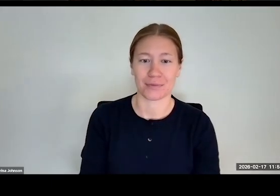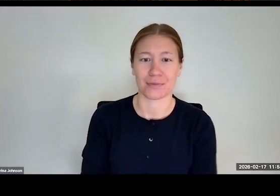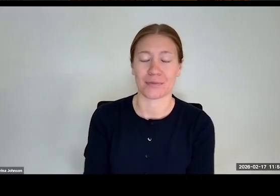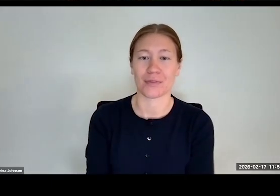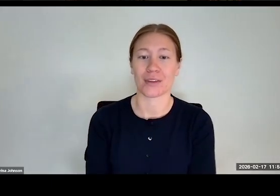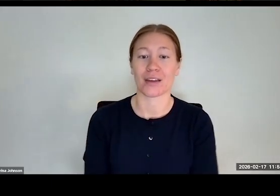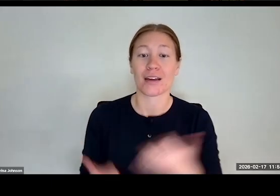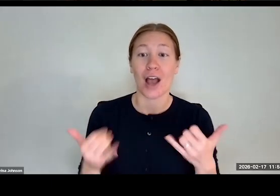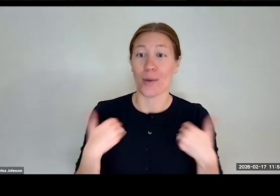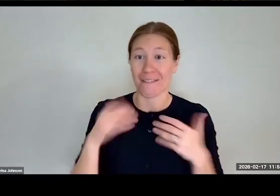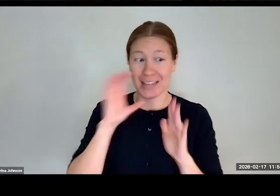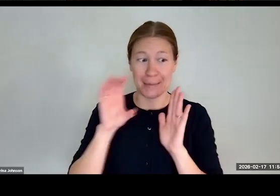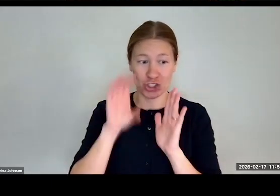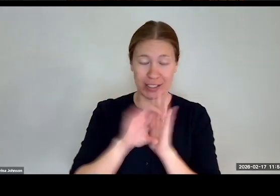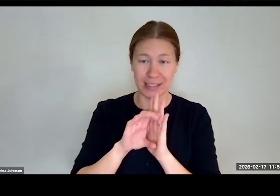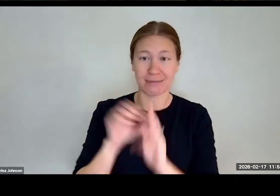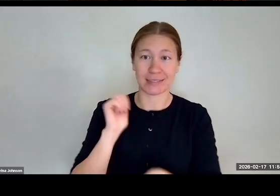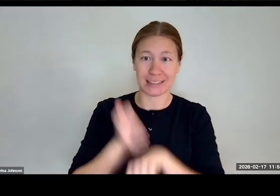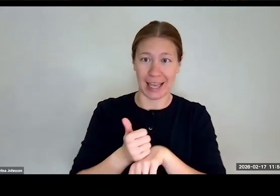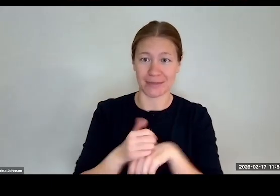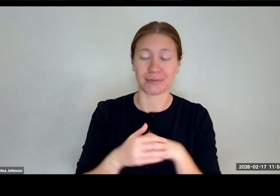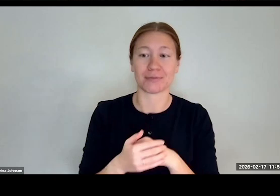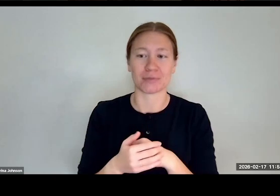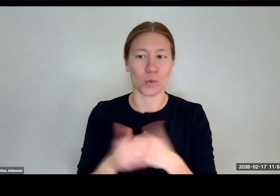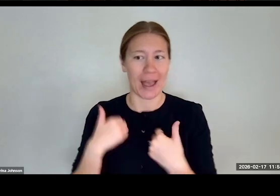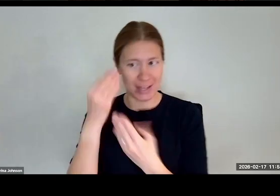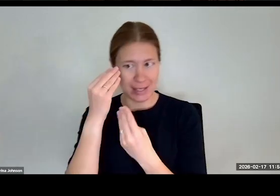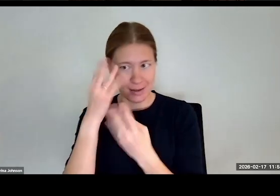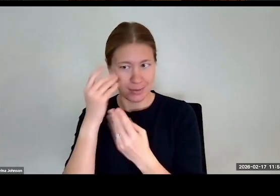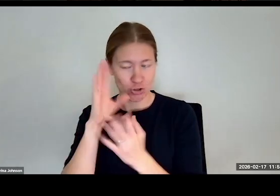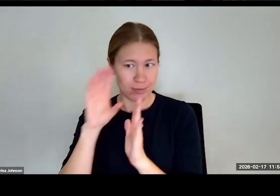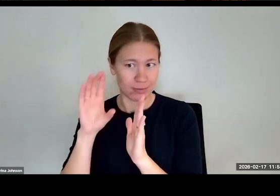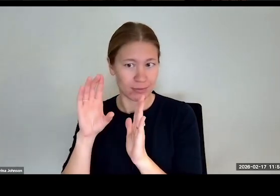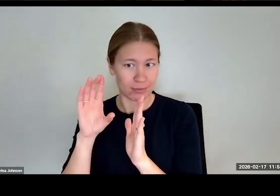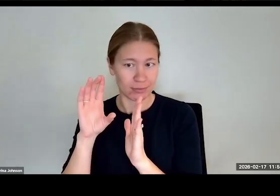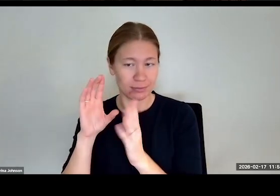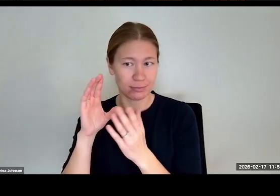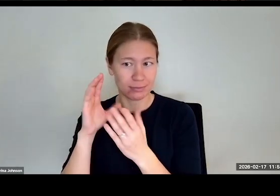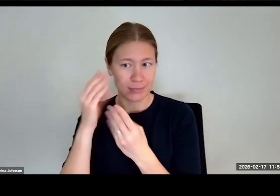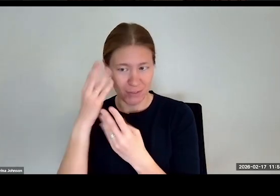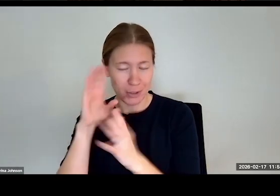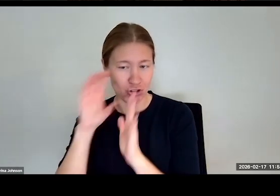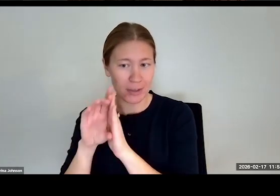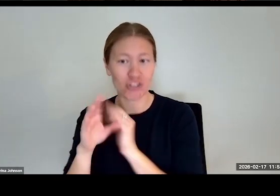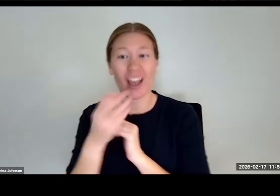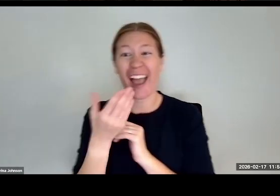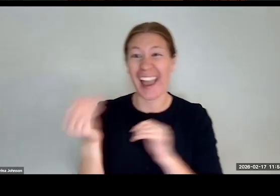And so we have an informative image on this slide. We also have a decorative image. So the decorative image might not be super apparent,